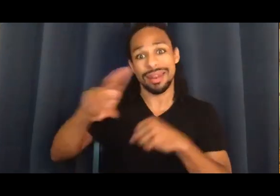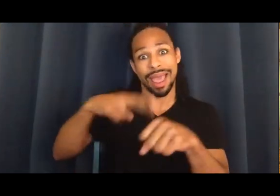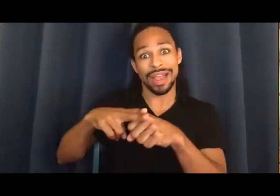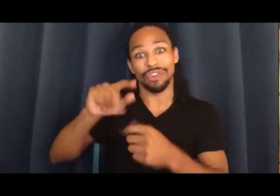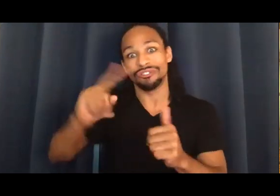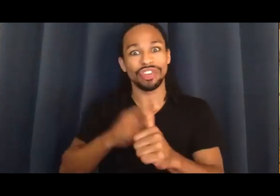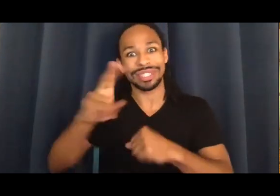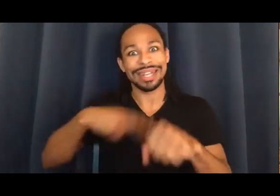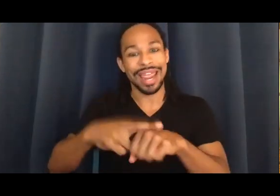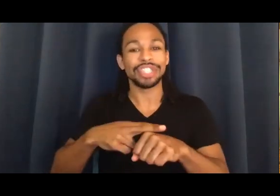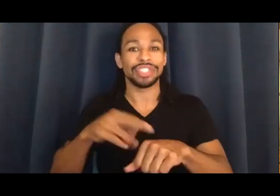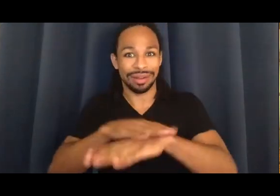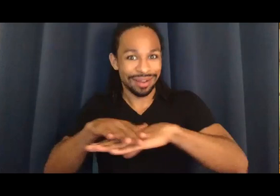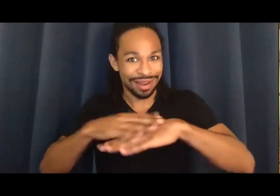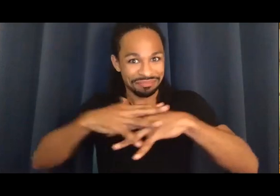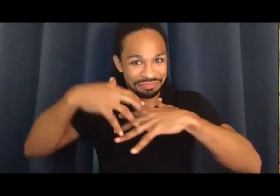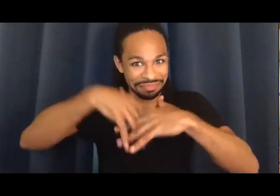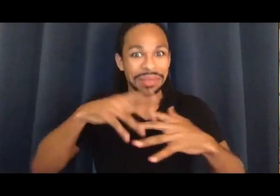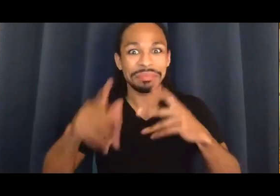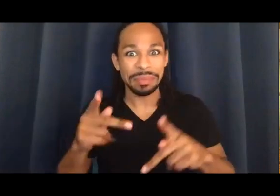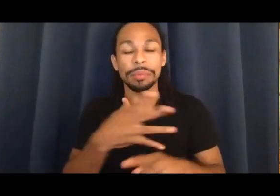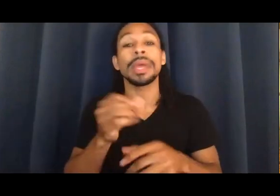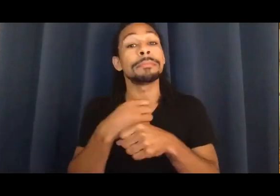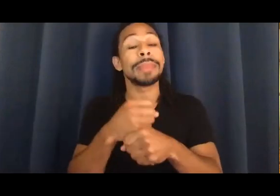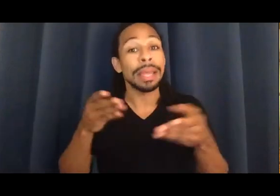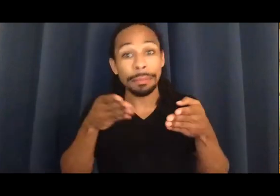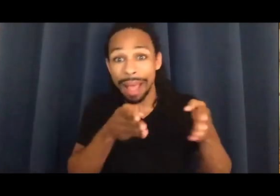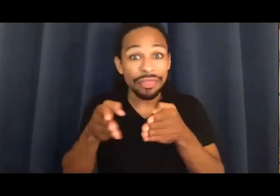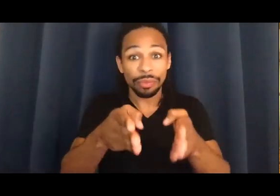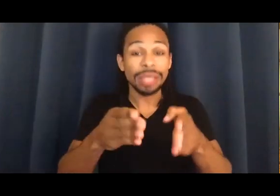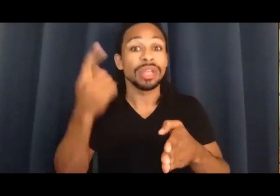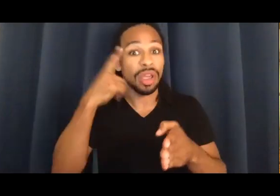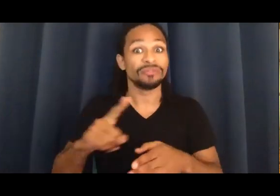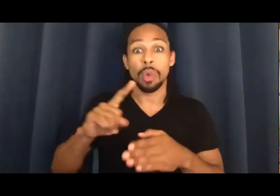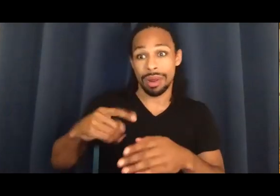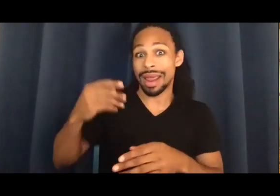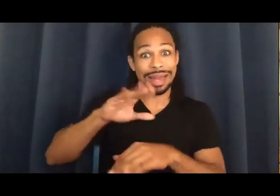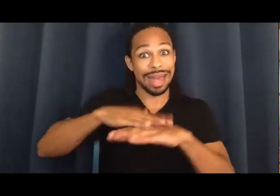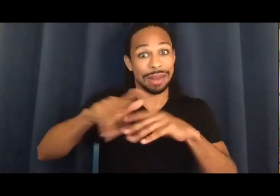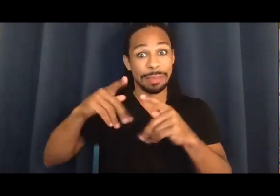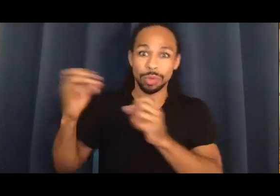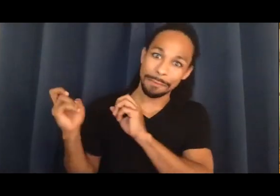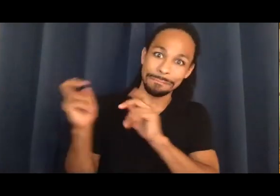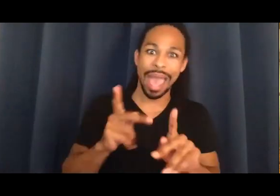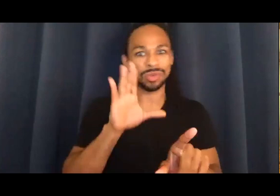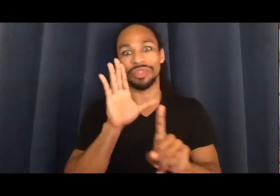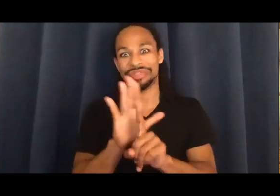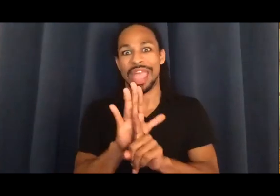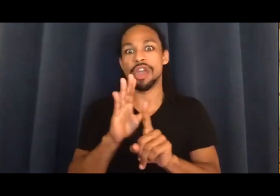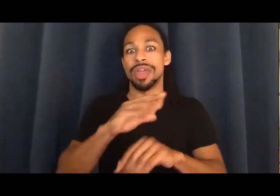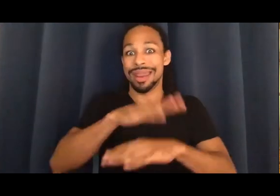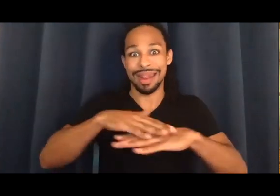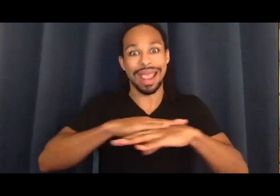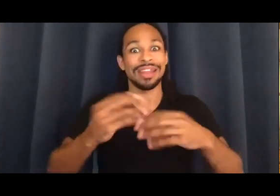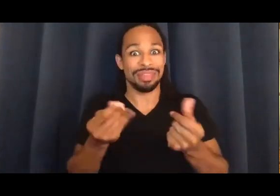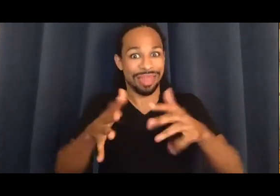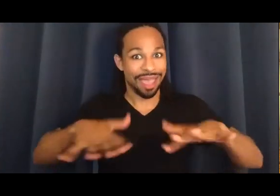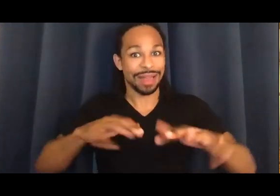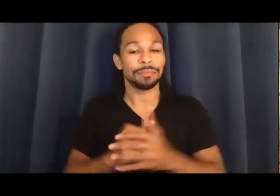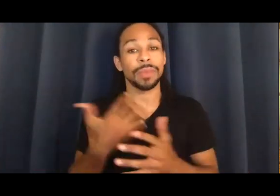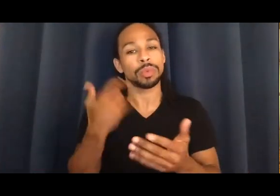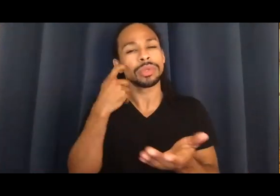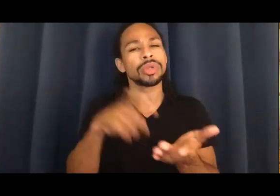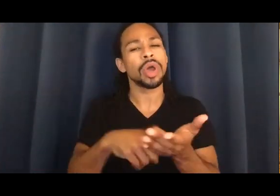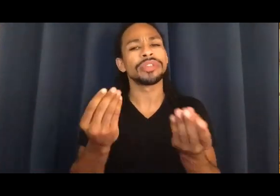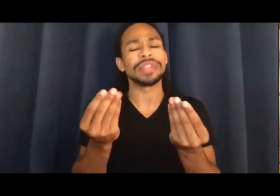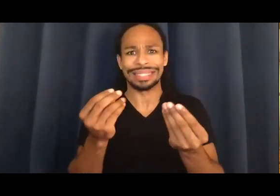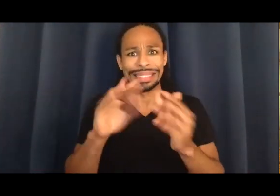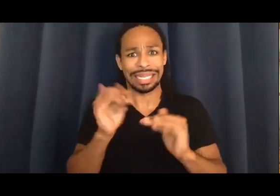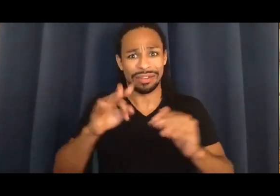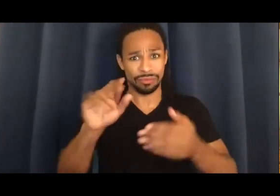pathways for Lenape artists and leaders to return to Lenapehoking today. I would like to acknowledge New York is on stolen land,